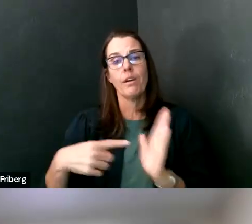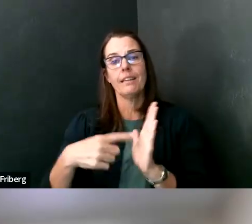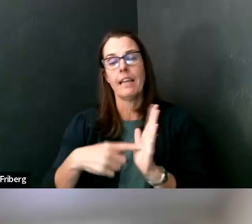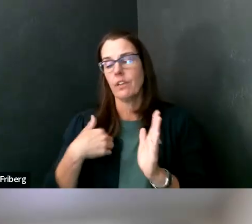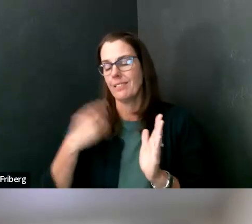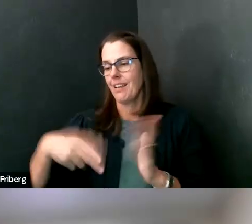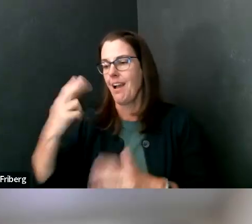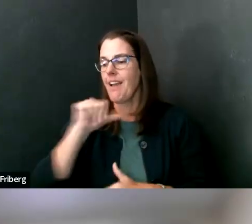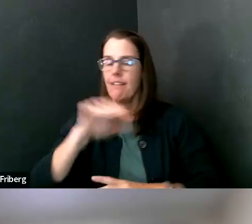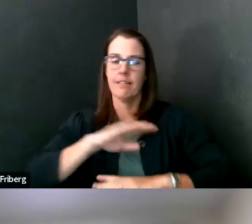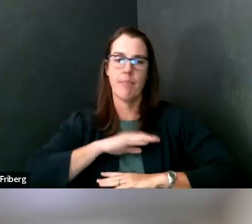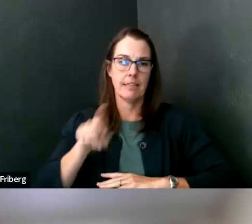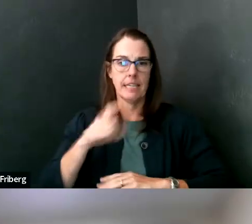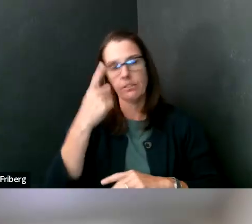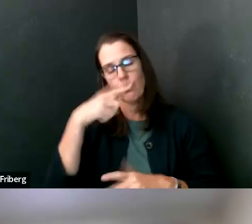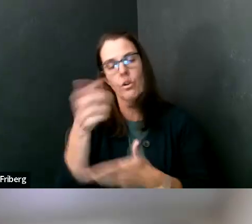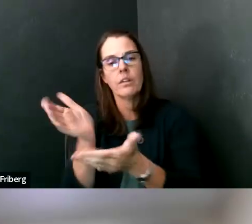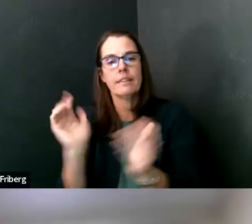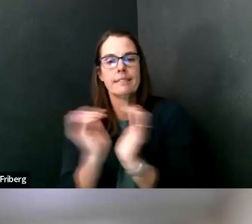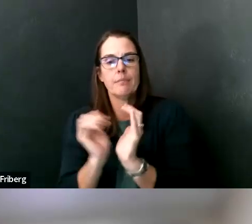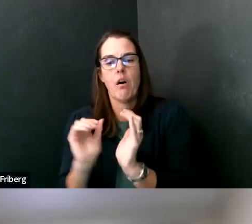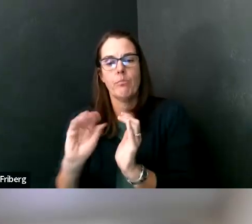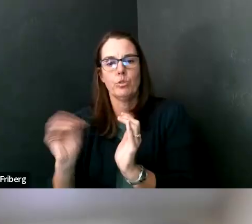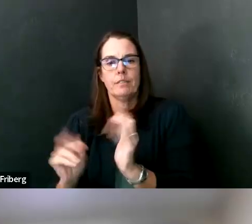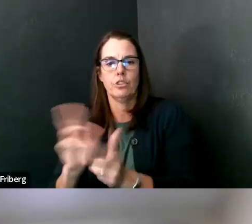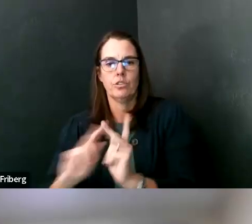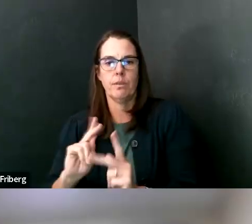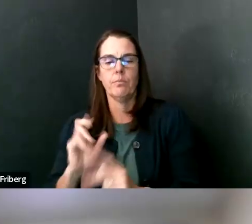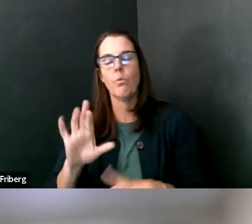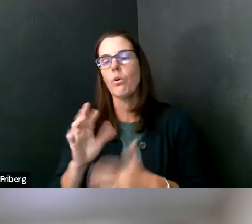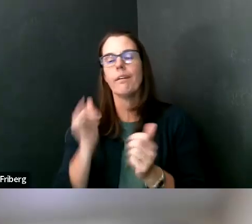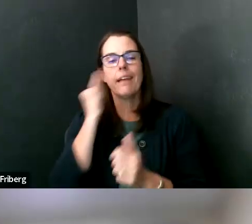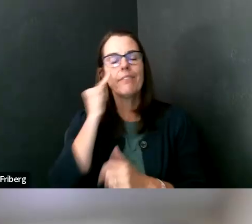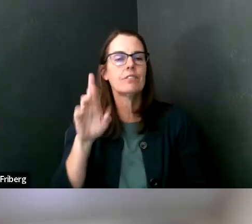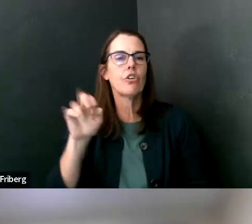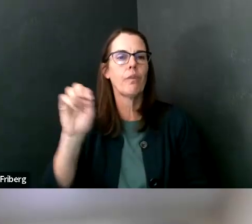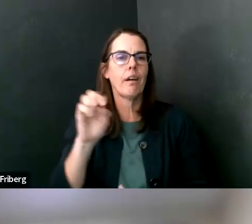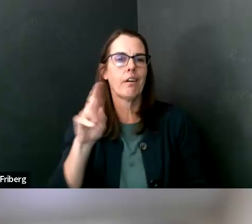need in small sub populations or in populations with rare cancers. Limited treatment options